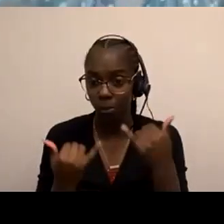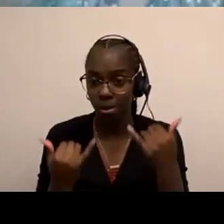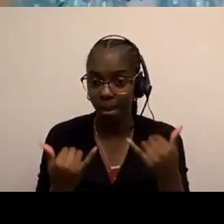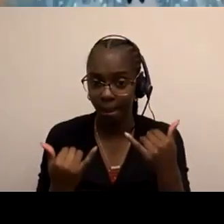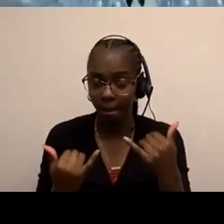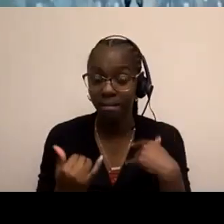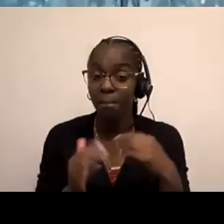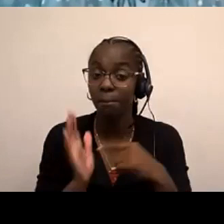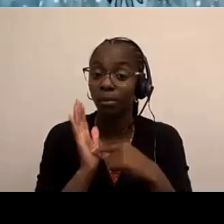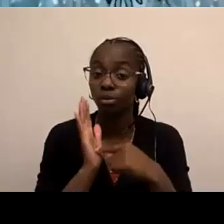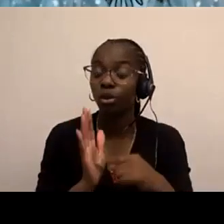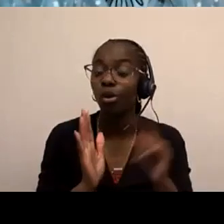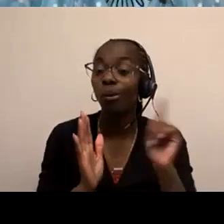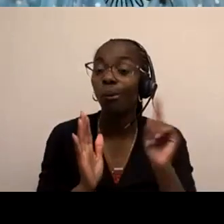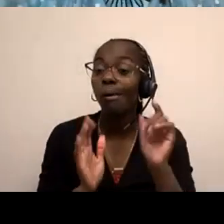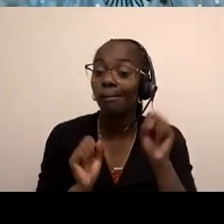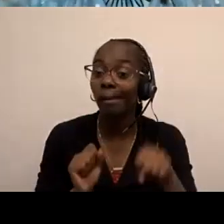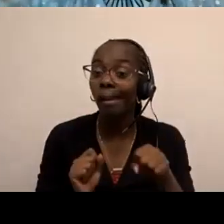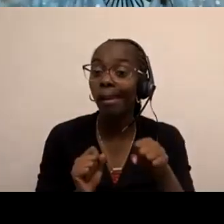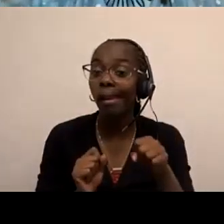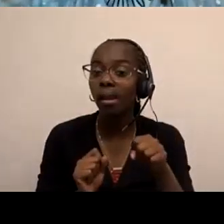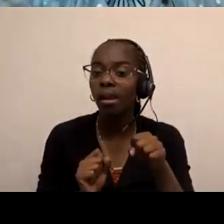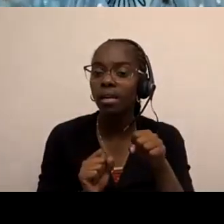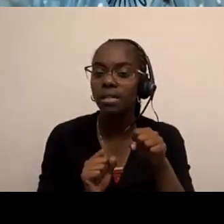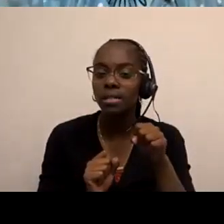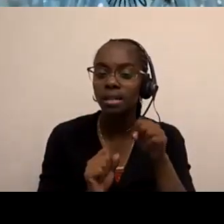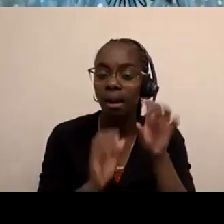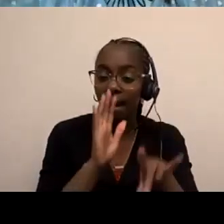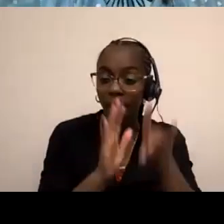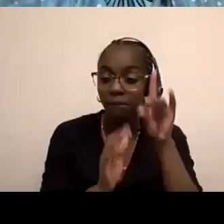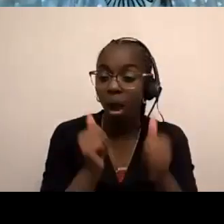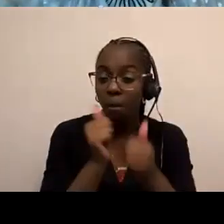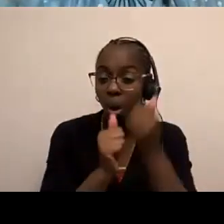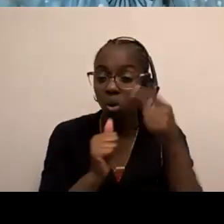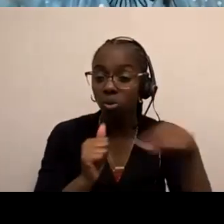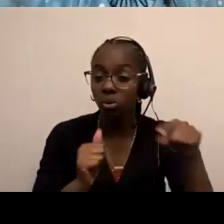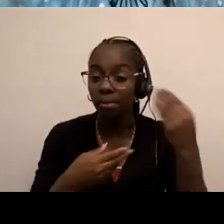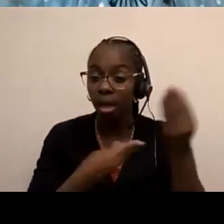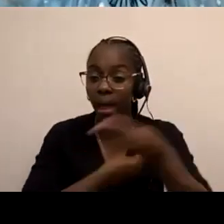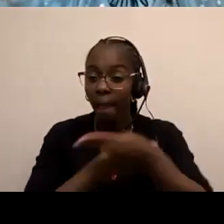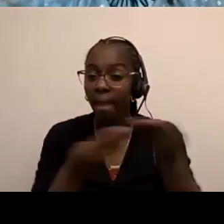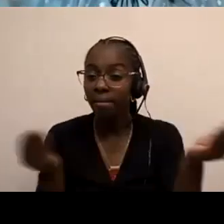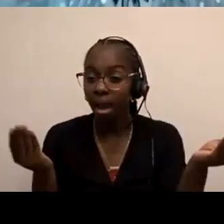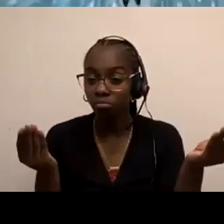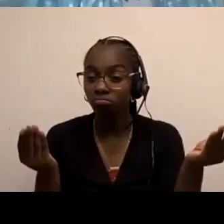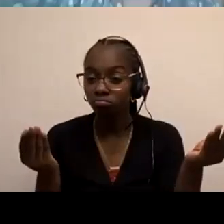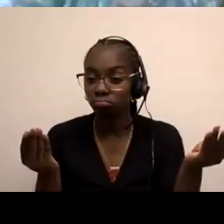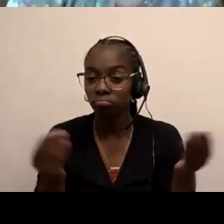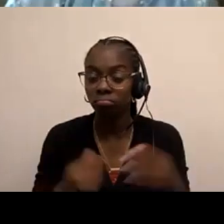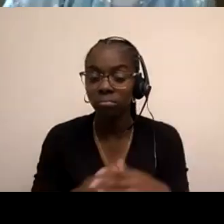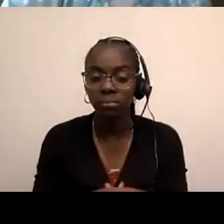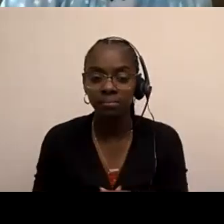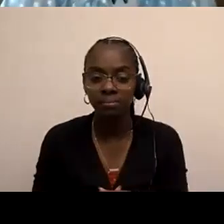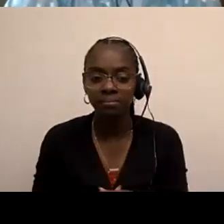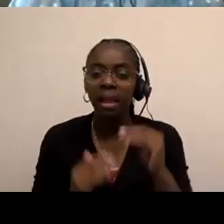SHOW YOU WHERE WHERE YOU CAN LOCATE SOME OF THOSE HANDOUTS. I PUT MY CONTACT INFORMATION